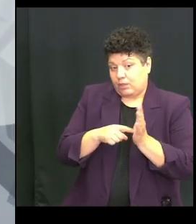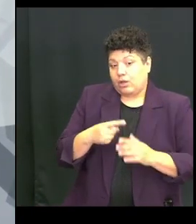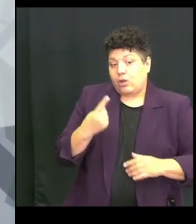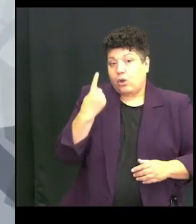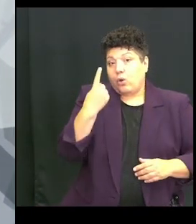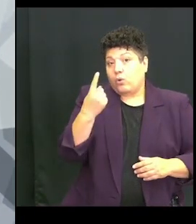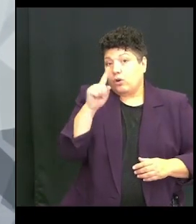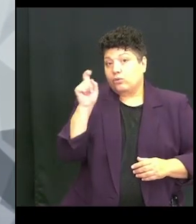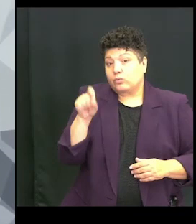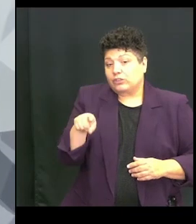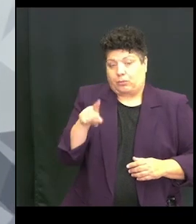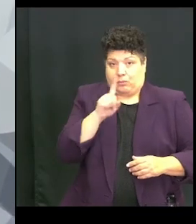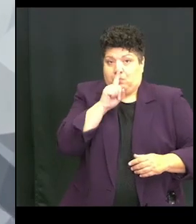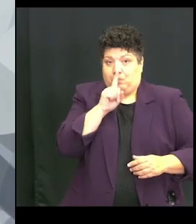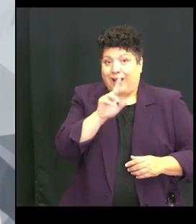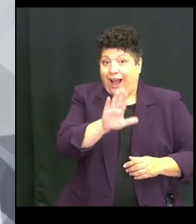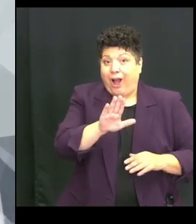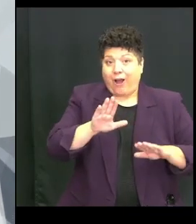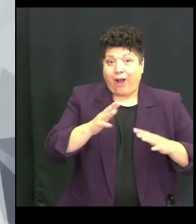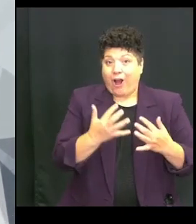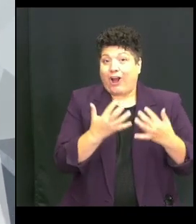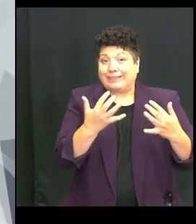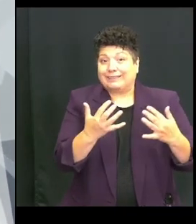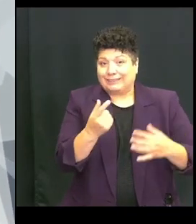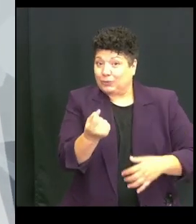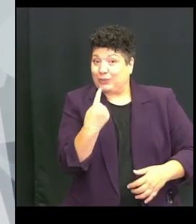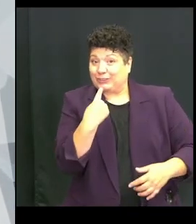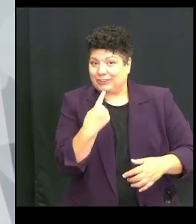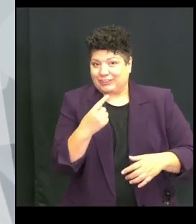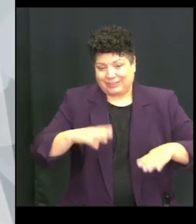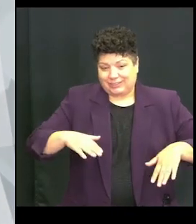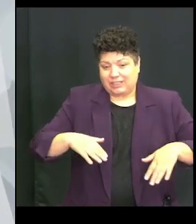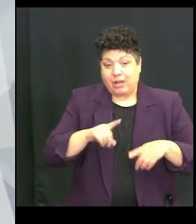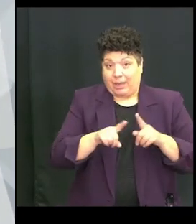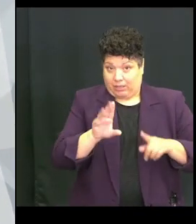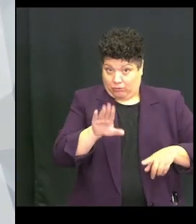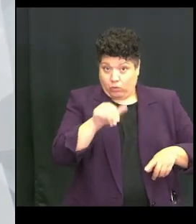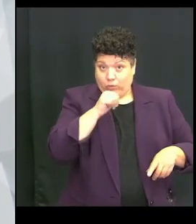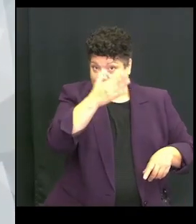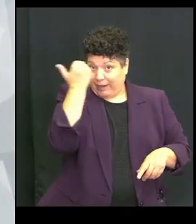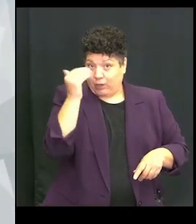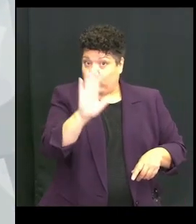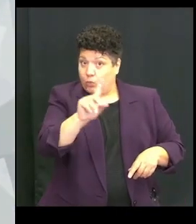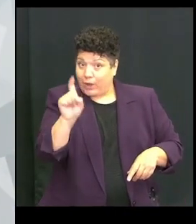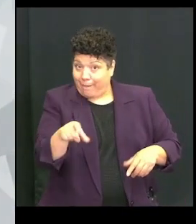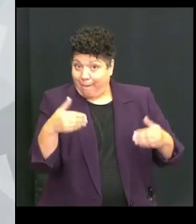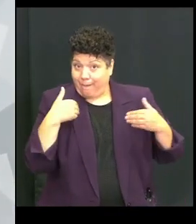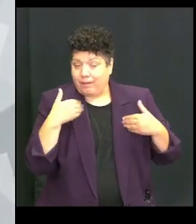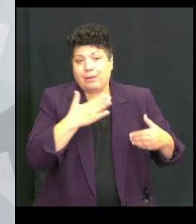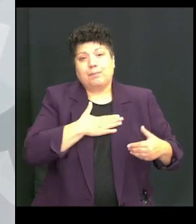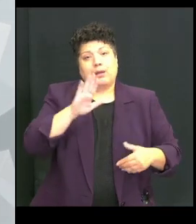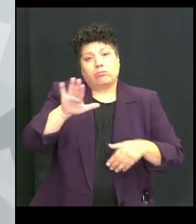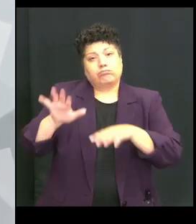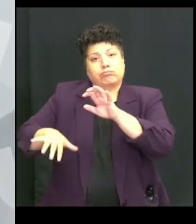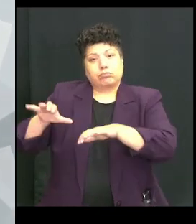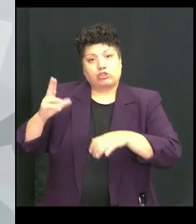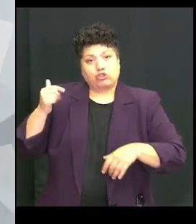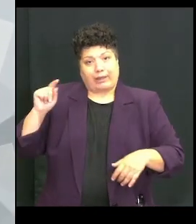I'm not getting to the audience questions right now, but another plug, if you do have questions, please put them in the chat and we will ask our speakers soon.